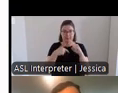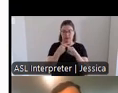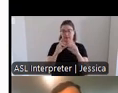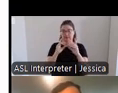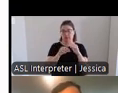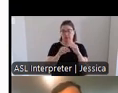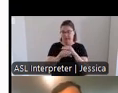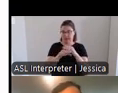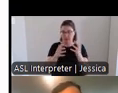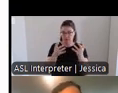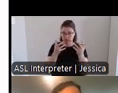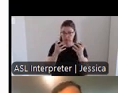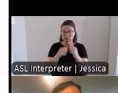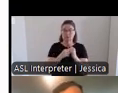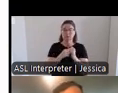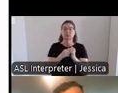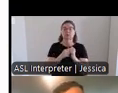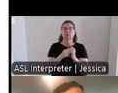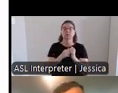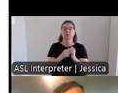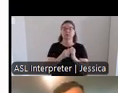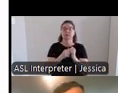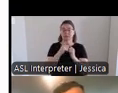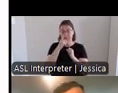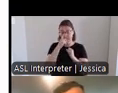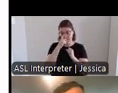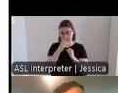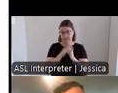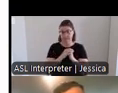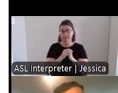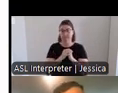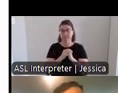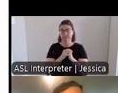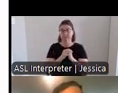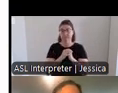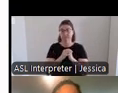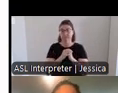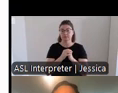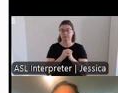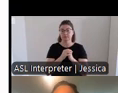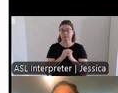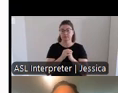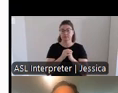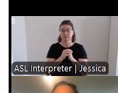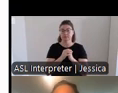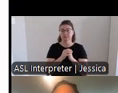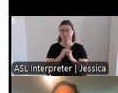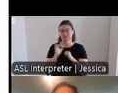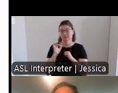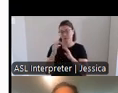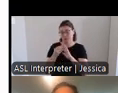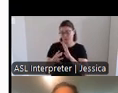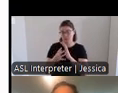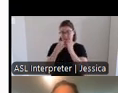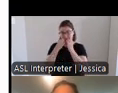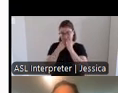Um, um, and I would also say the students care a lot about digital accessibility.